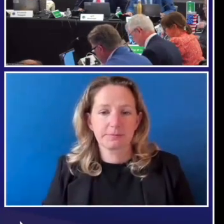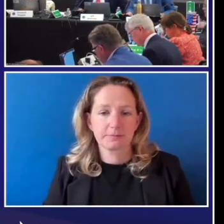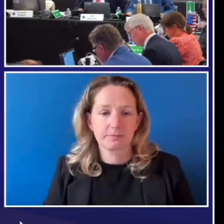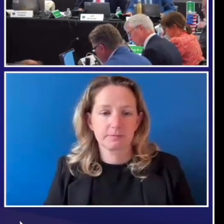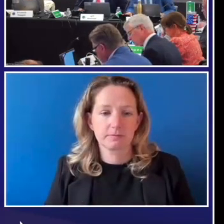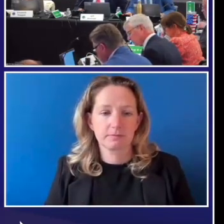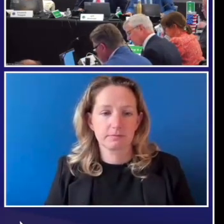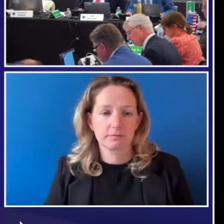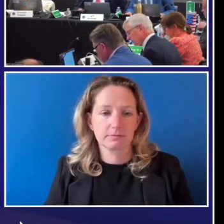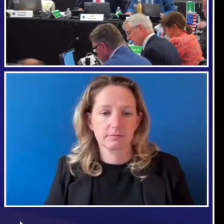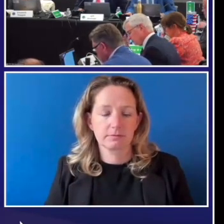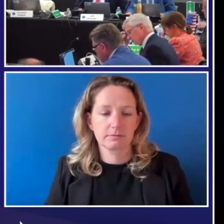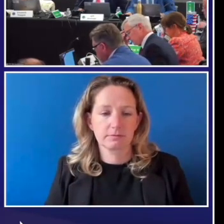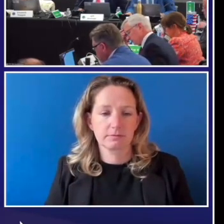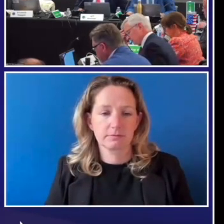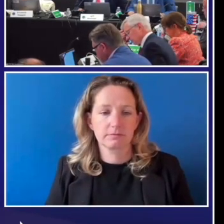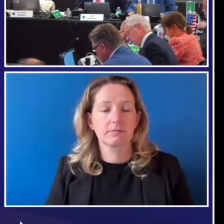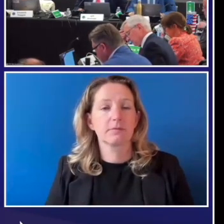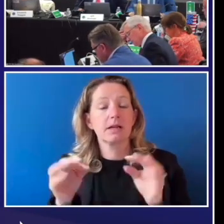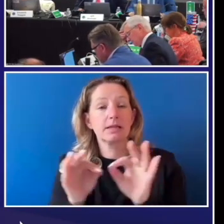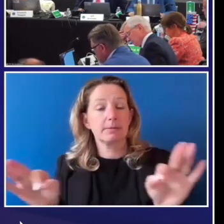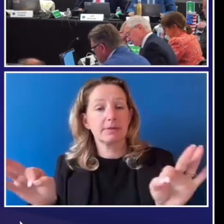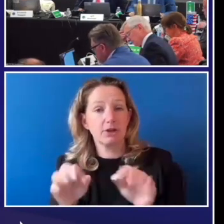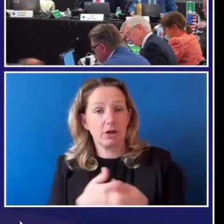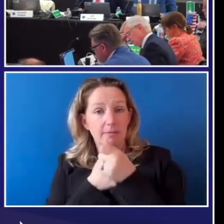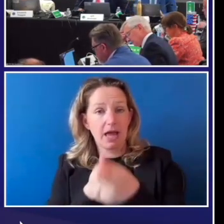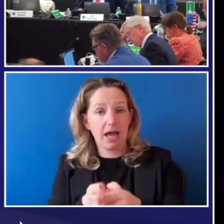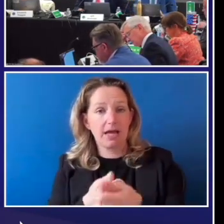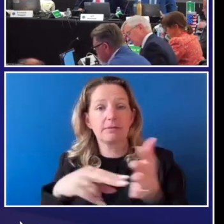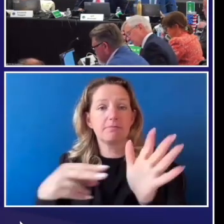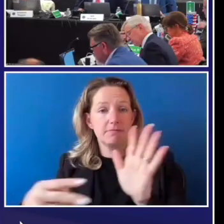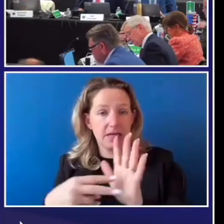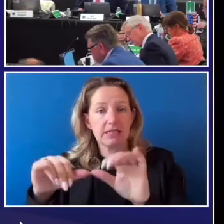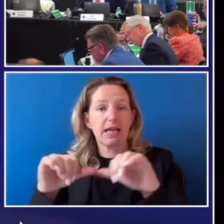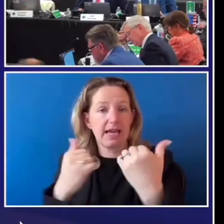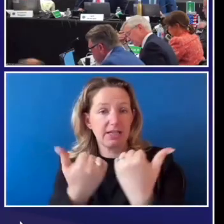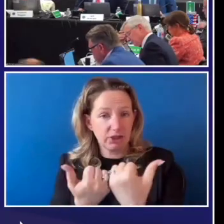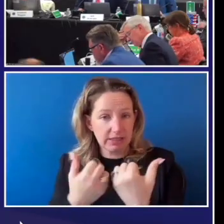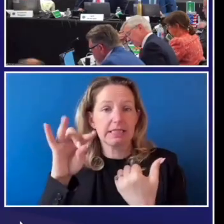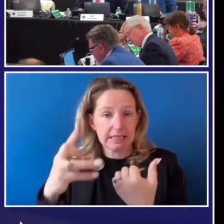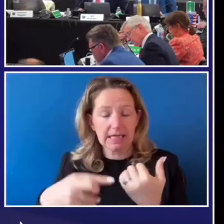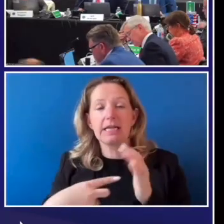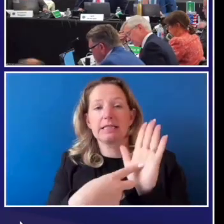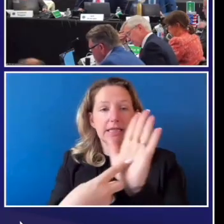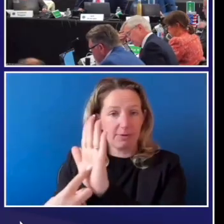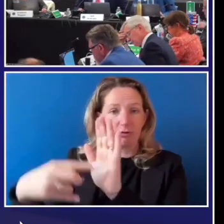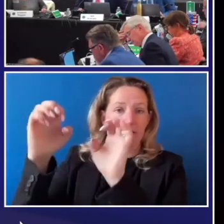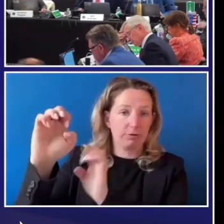So I can read it if you'd like. Substantial compliance means the agency demonstrated to the department that it has the necessary policies, practices,